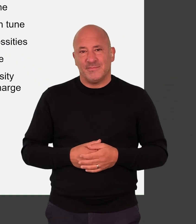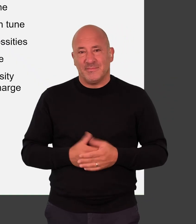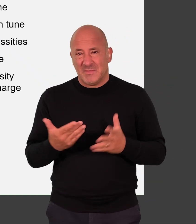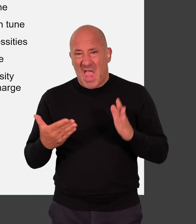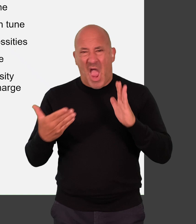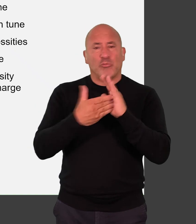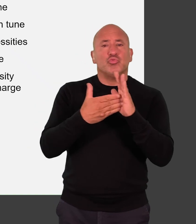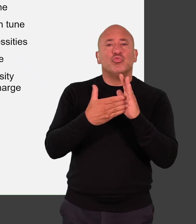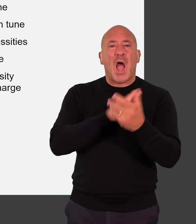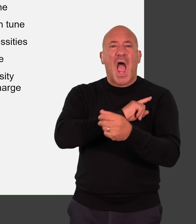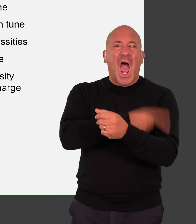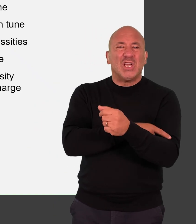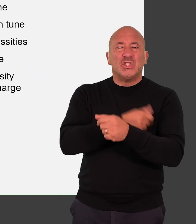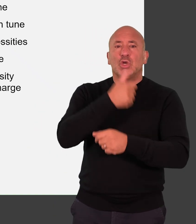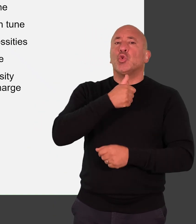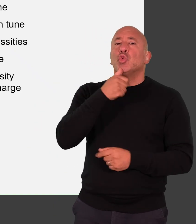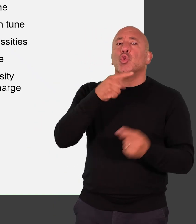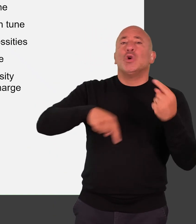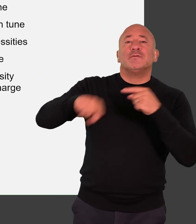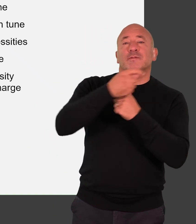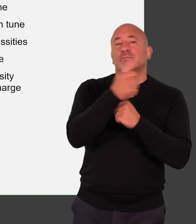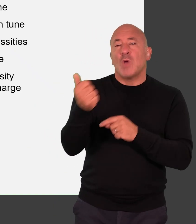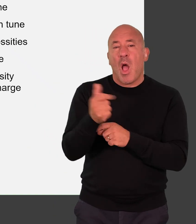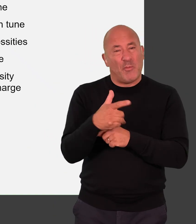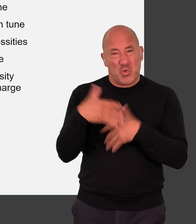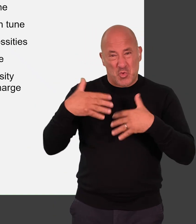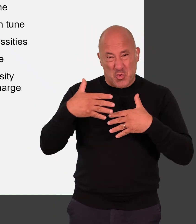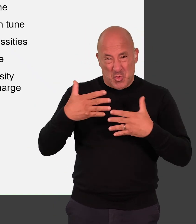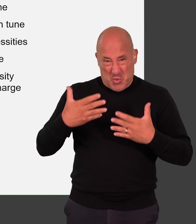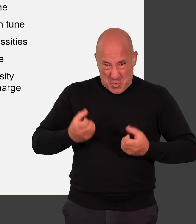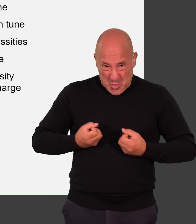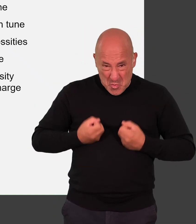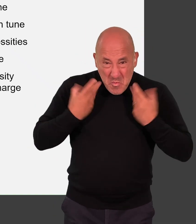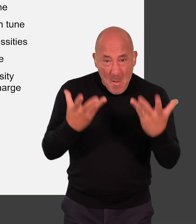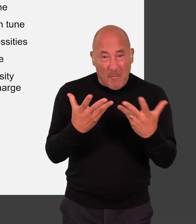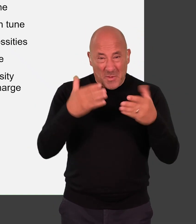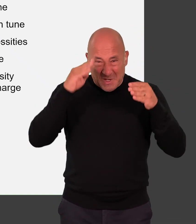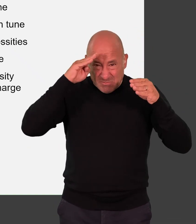An additional consumer of energy for some people is the intensity surcharge